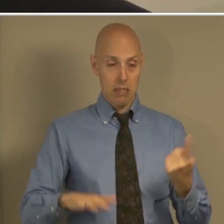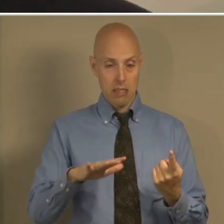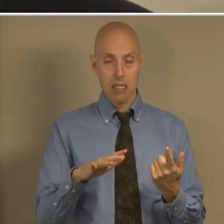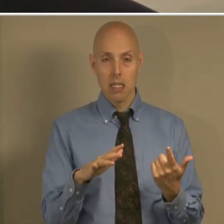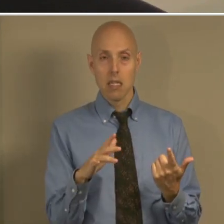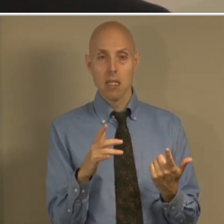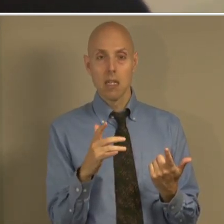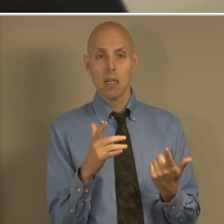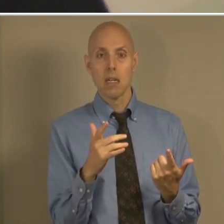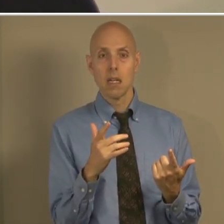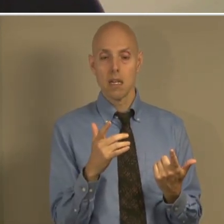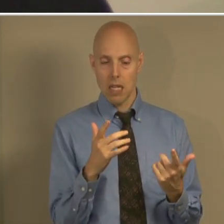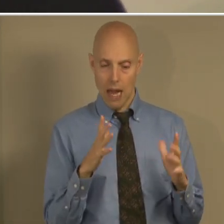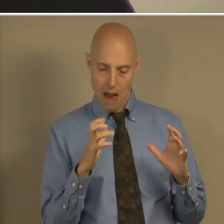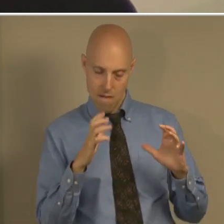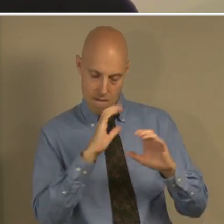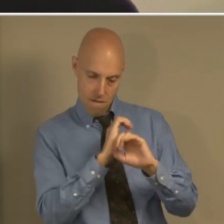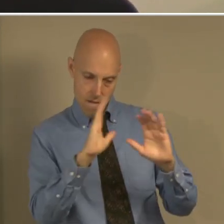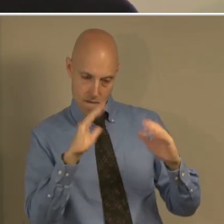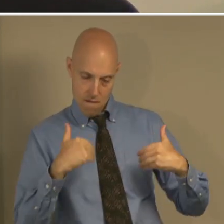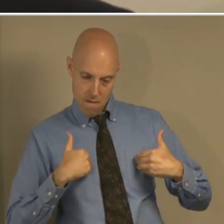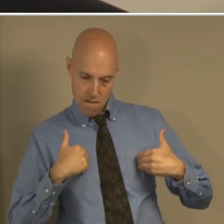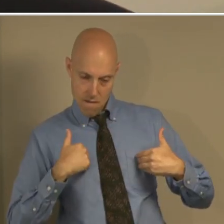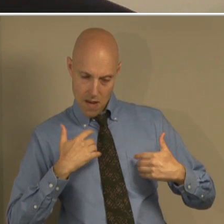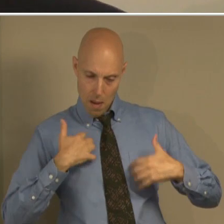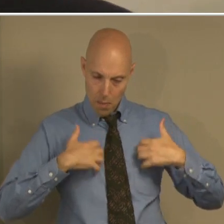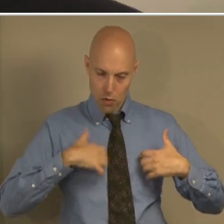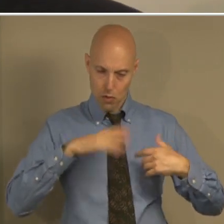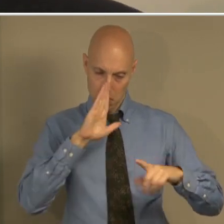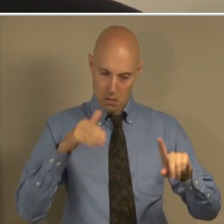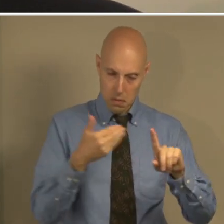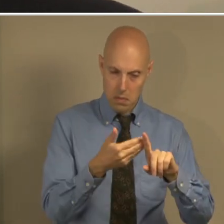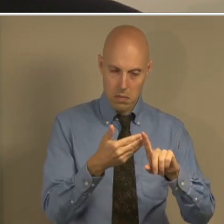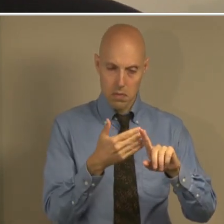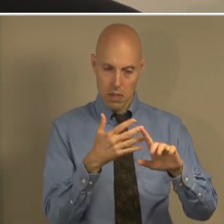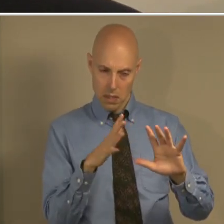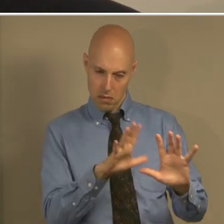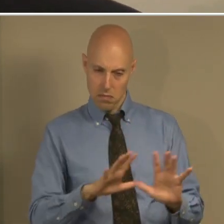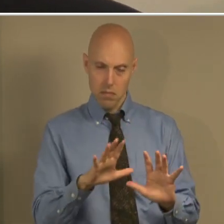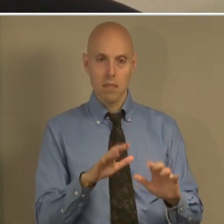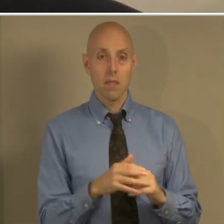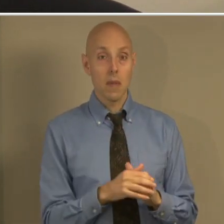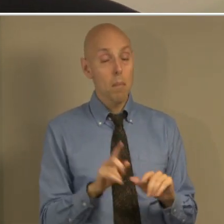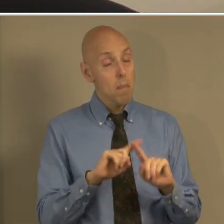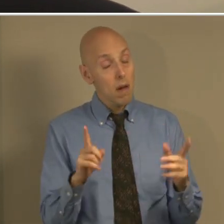shape, intent and ambition at its heart. But we have to recognise that this period will be tough financially.